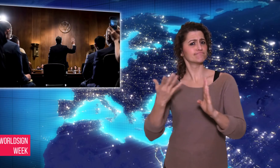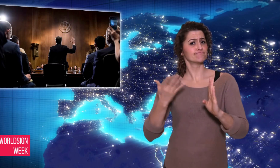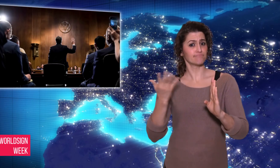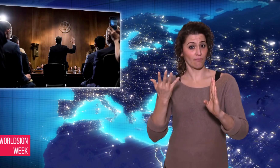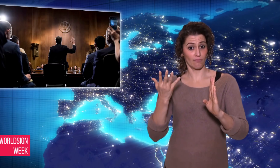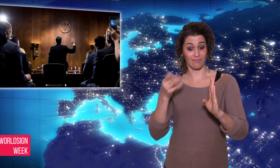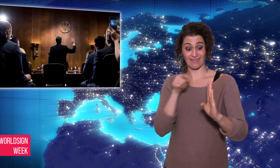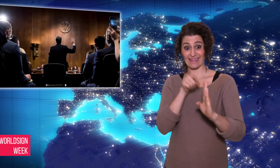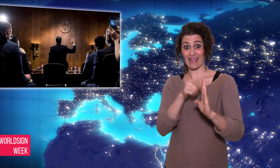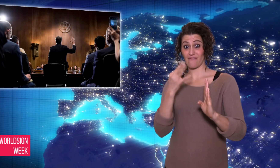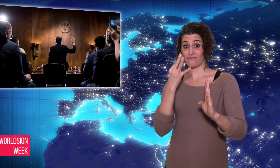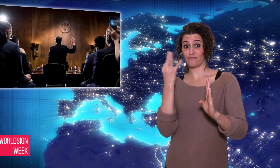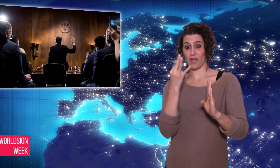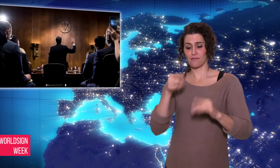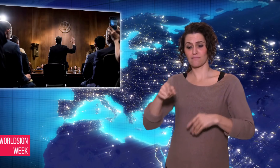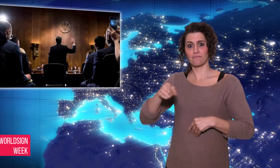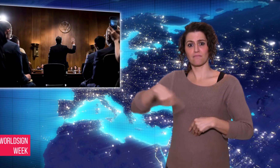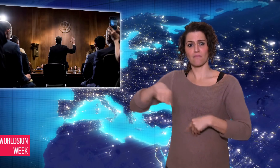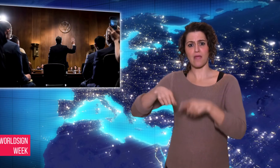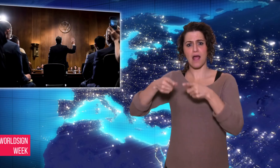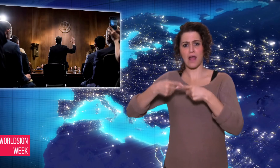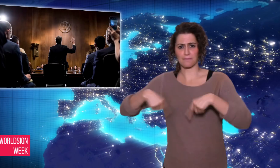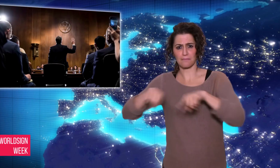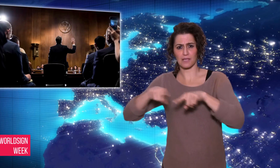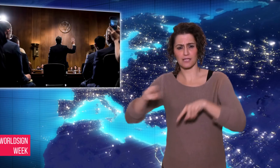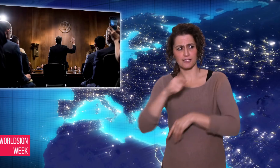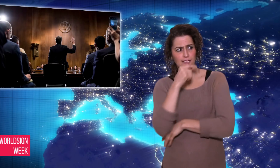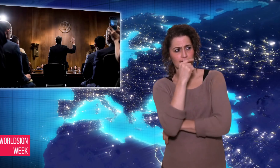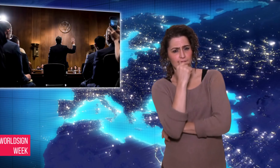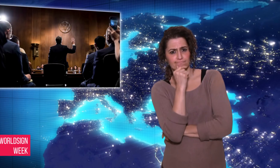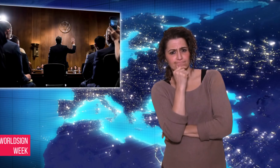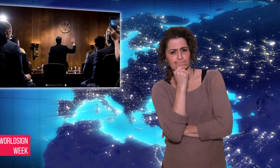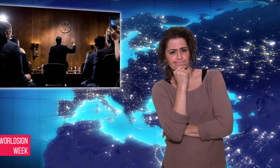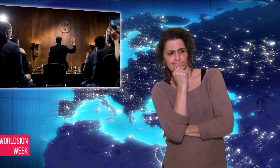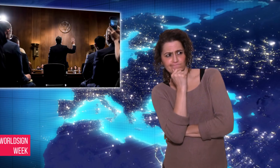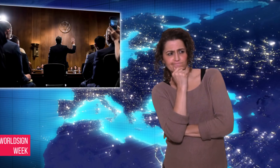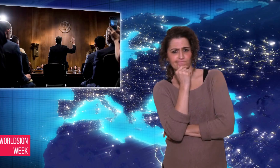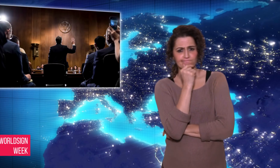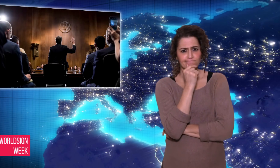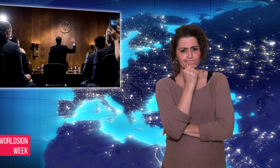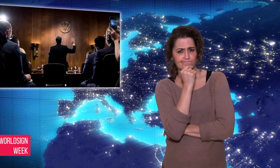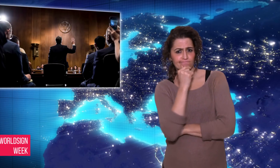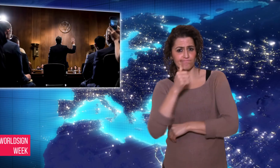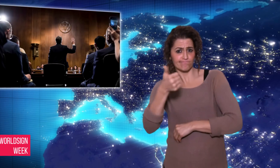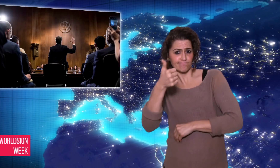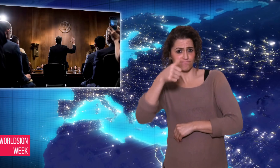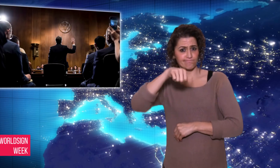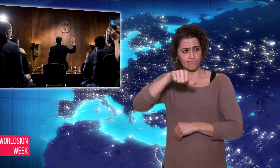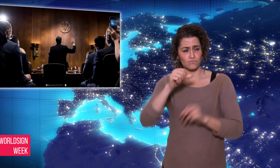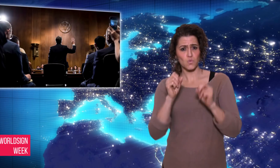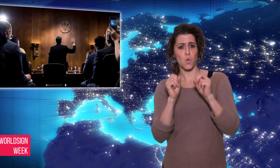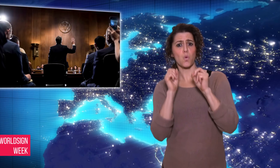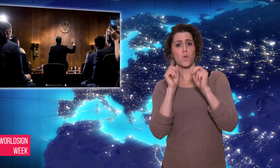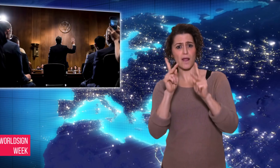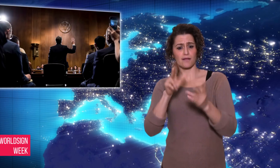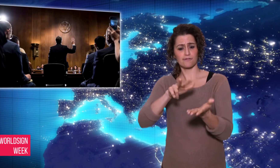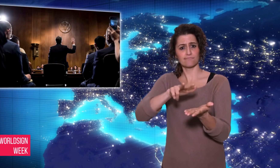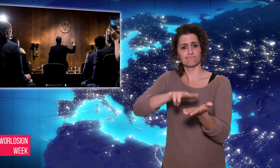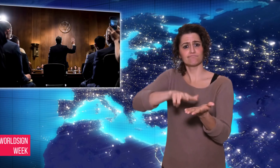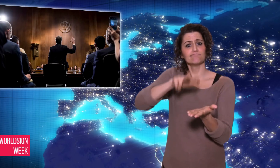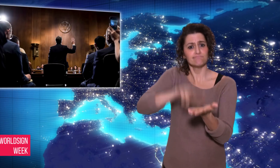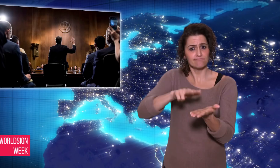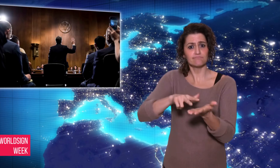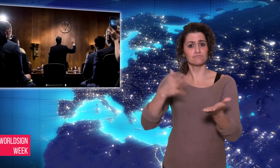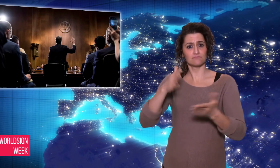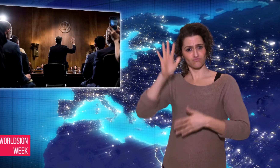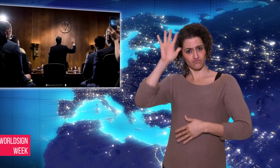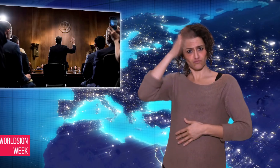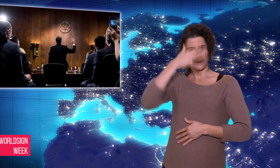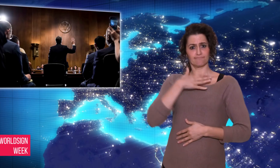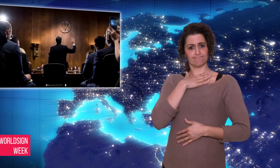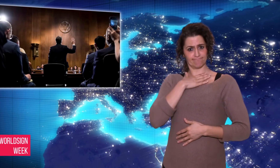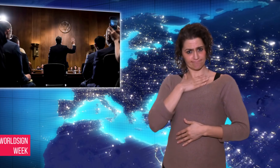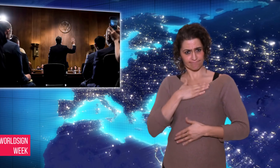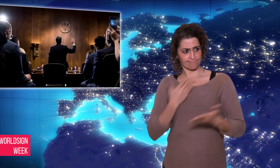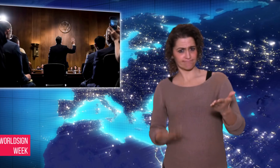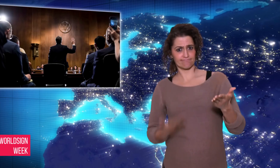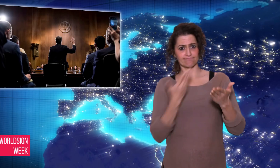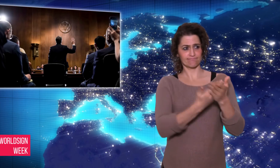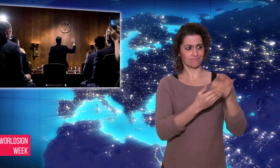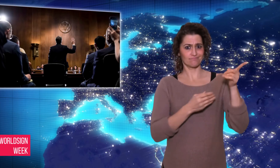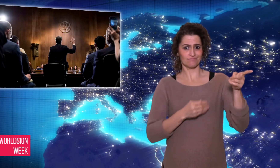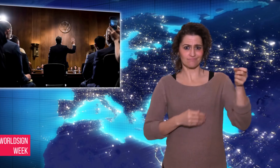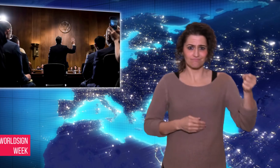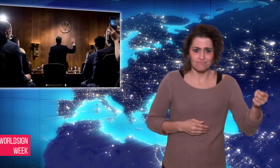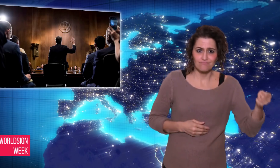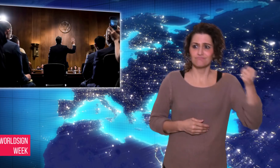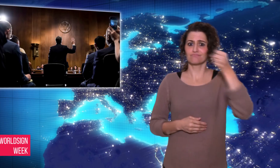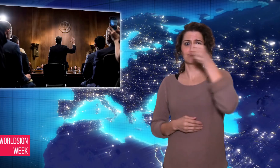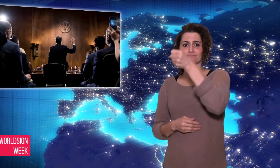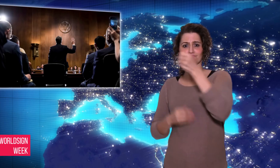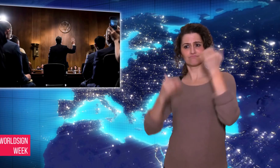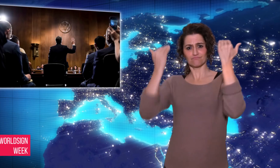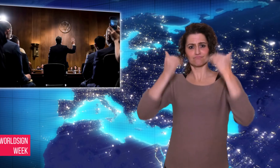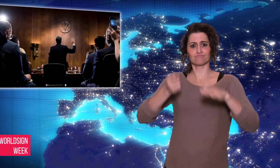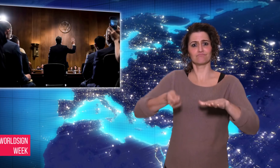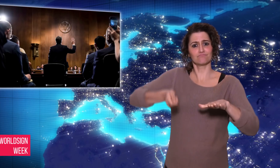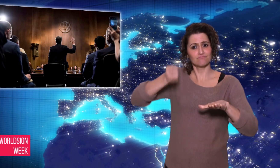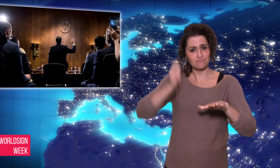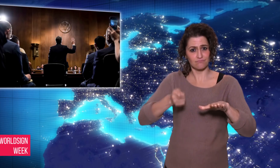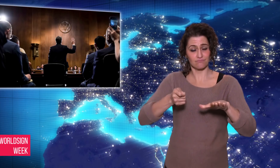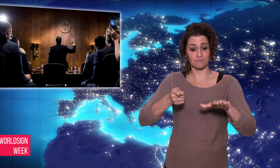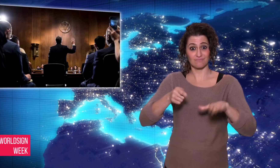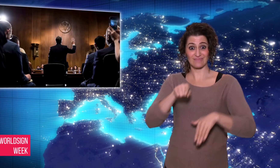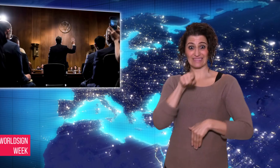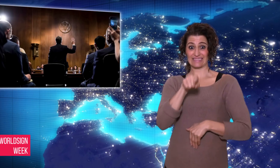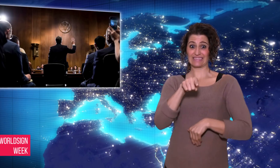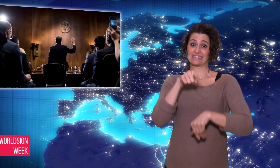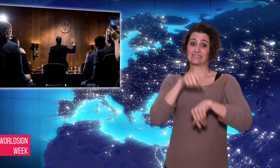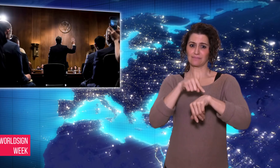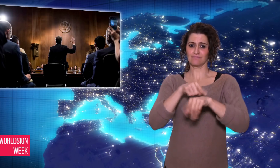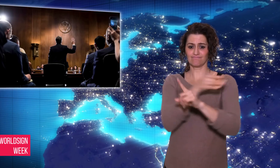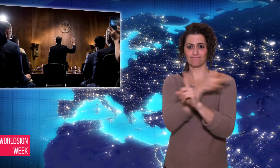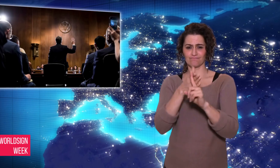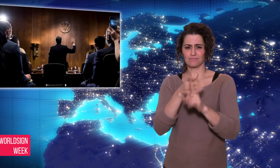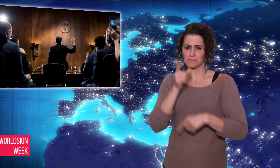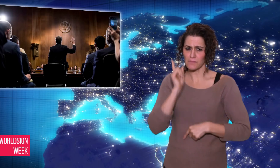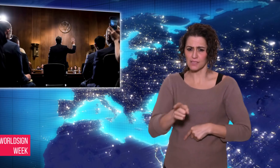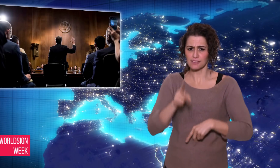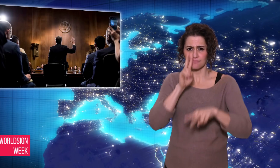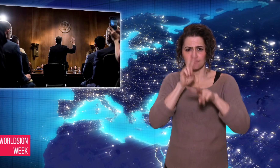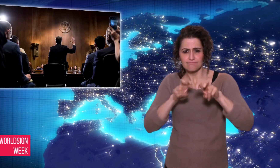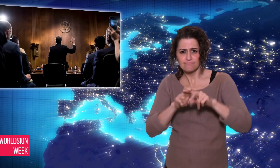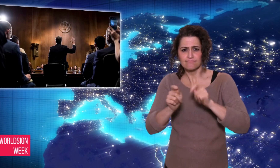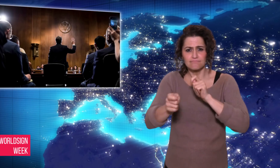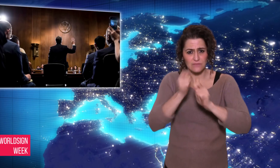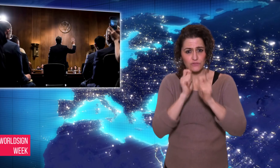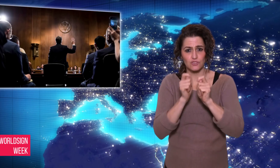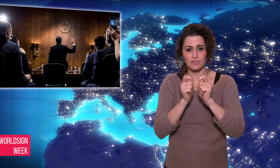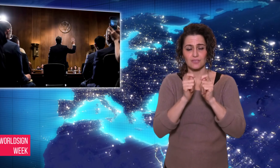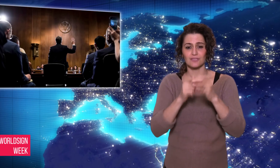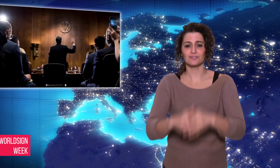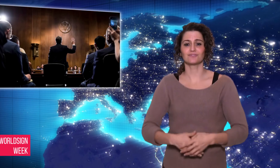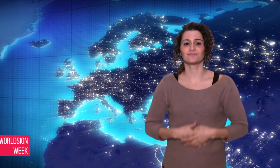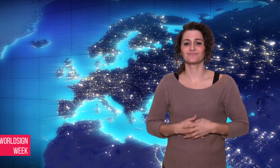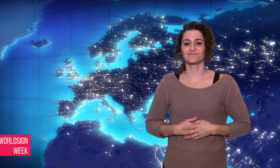its decision whether to confirm Kavanaugh’s nomination.